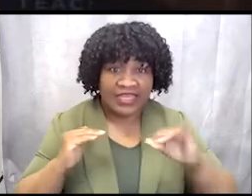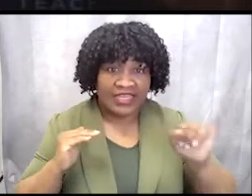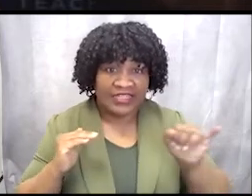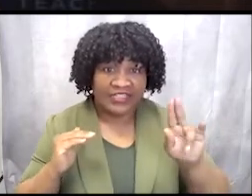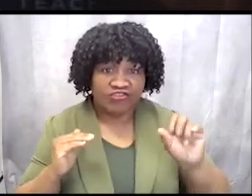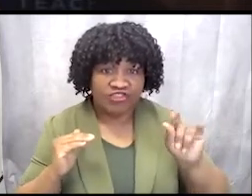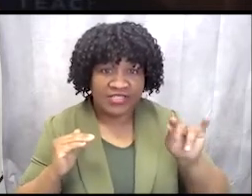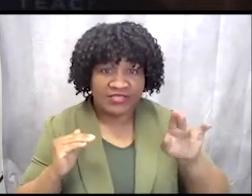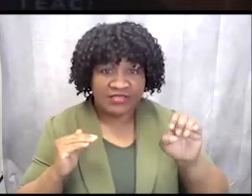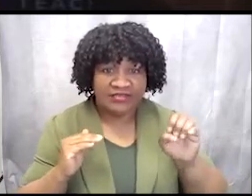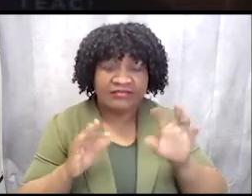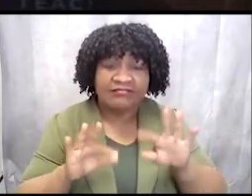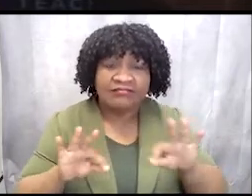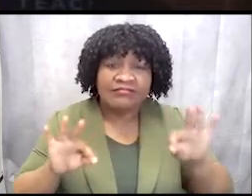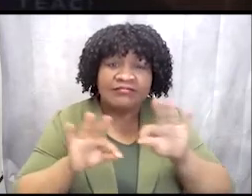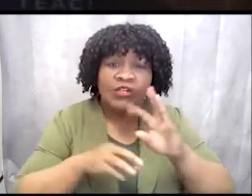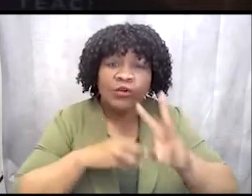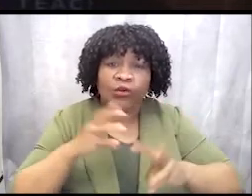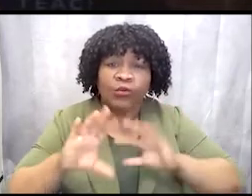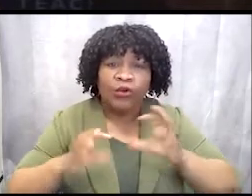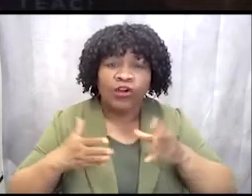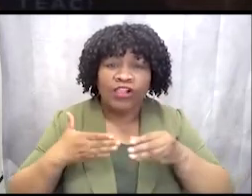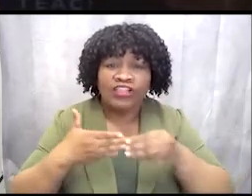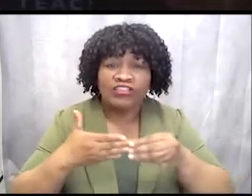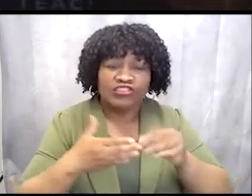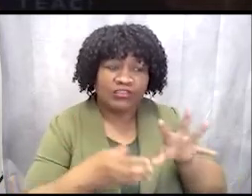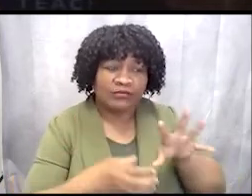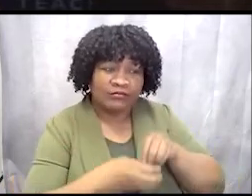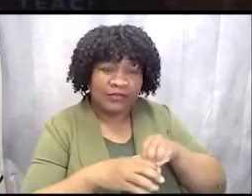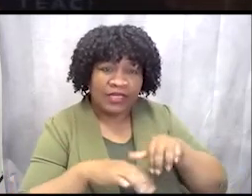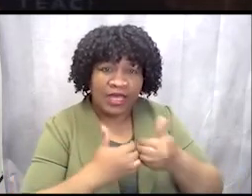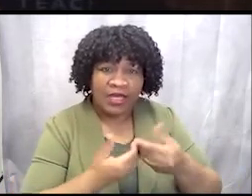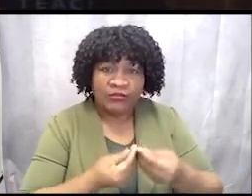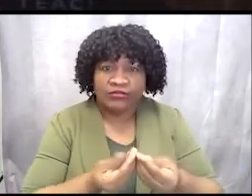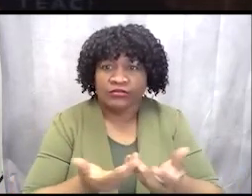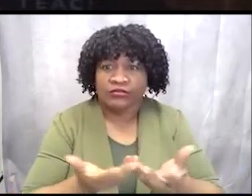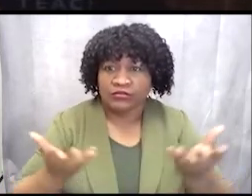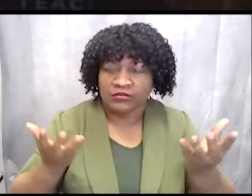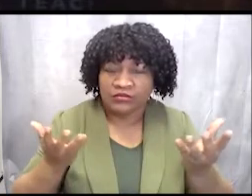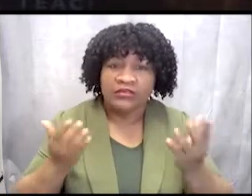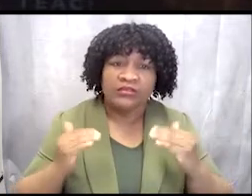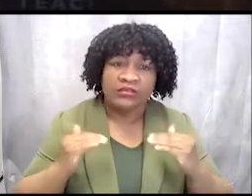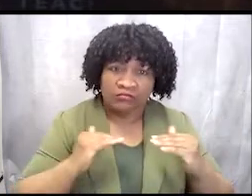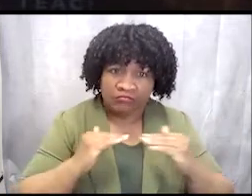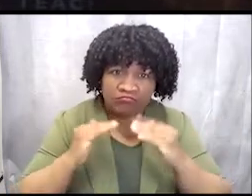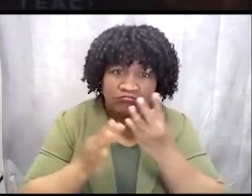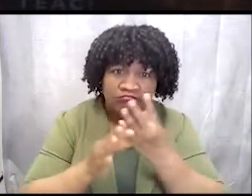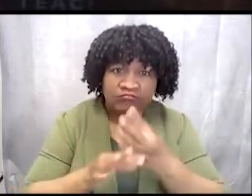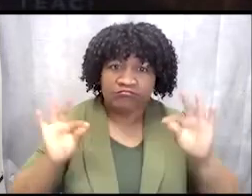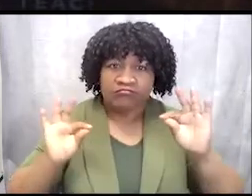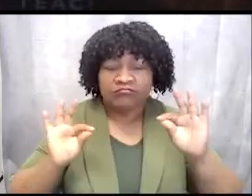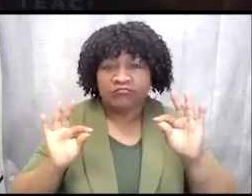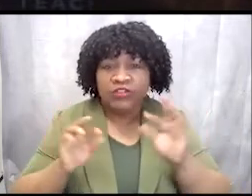and the crucial role leadership must play in bringing to life an emancipatory vision of education.